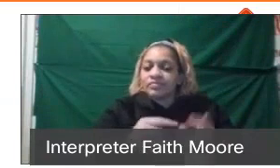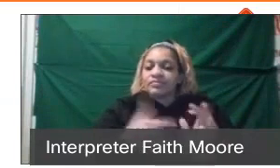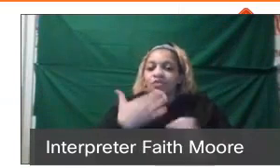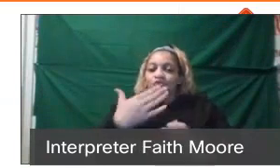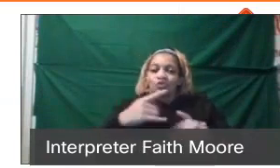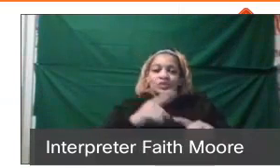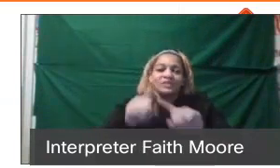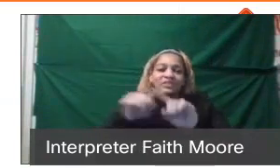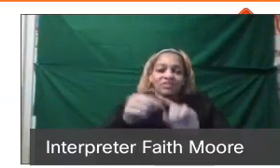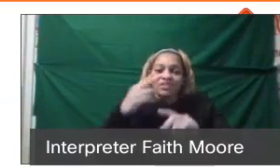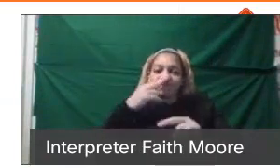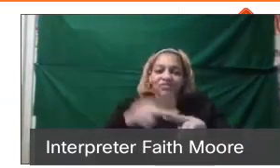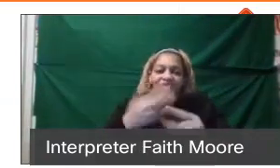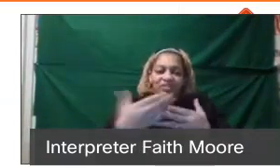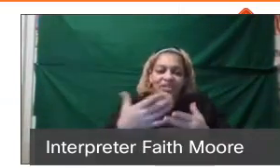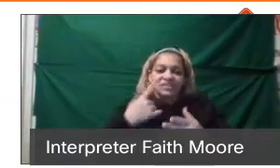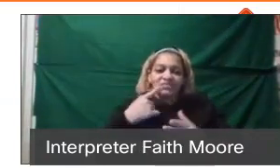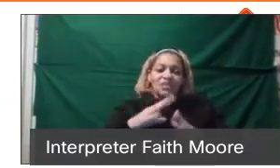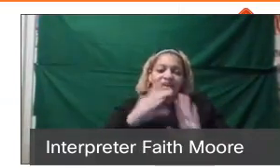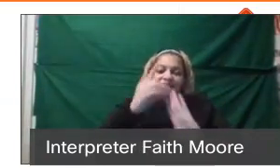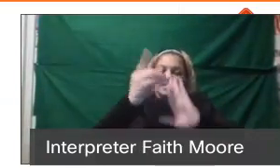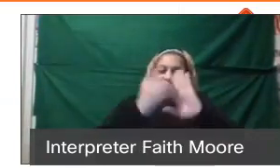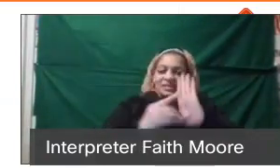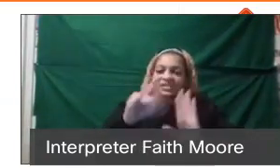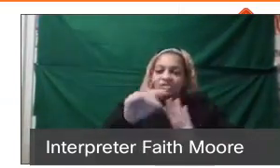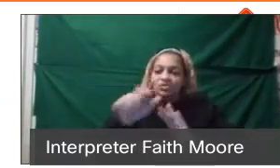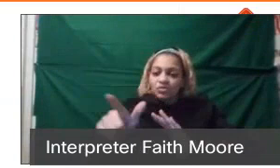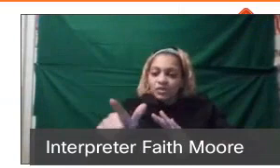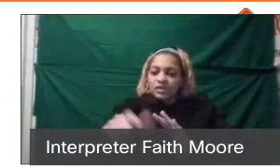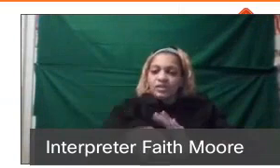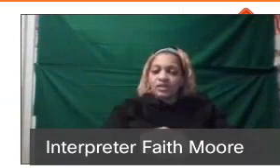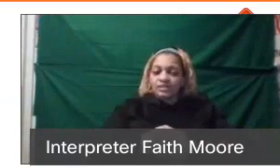So, like we said, I'm going to go over and scheduled here, which is we started from.